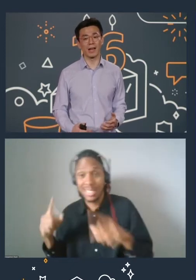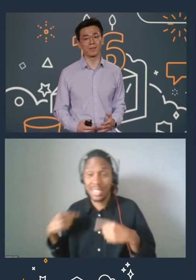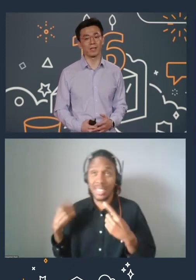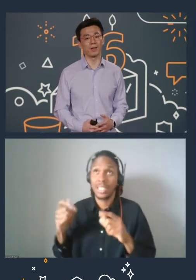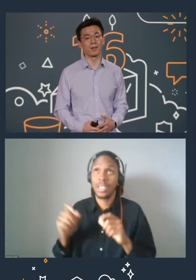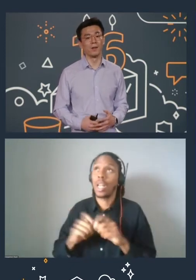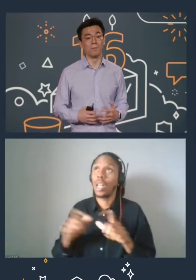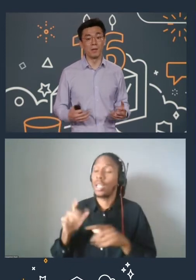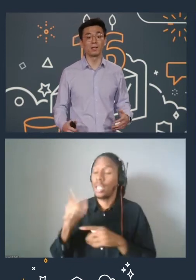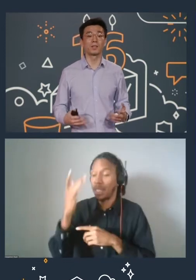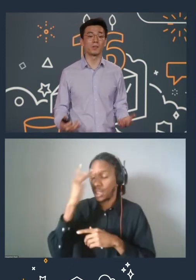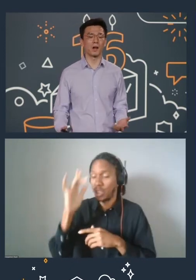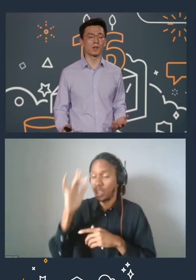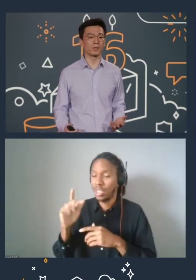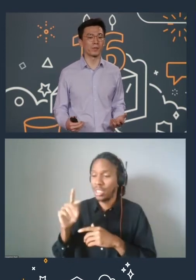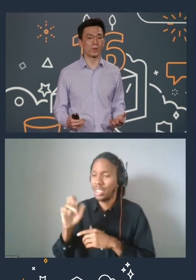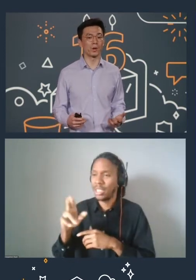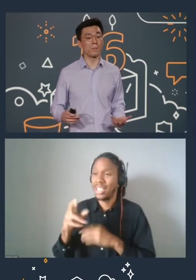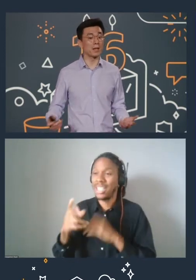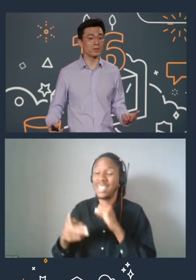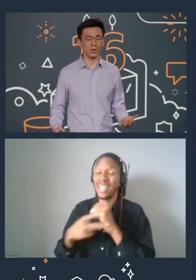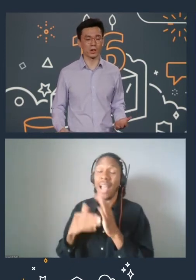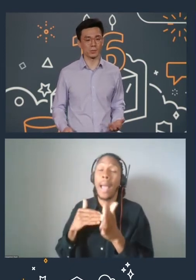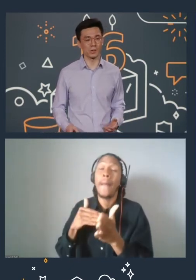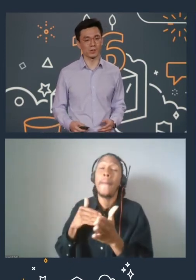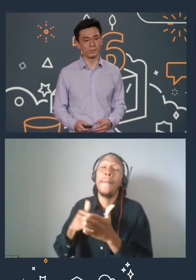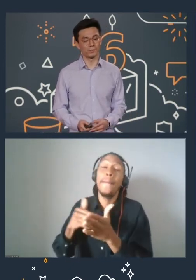has saved millions of dollars for many of our customers.